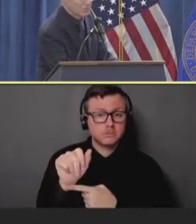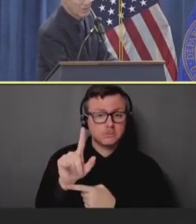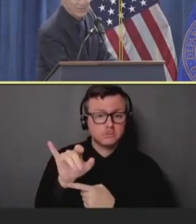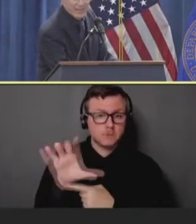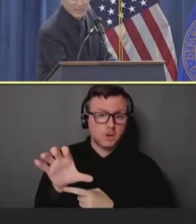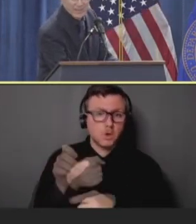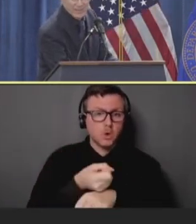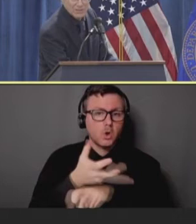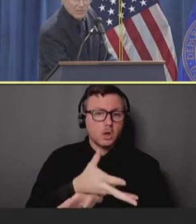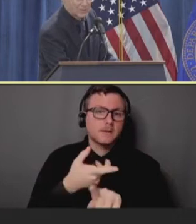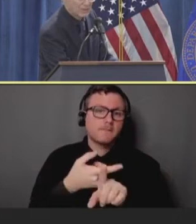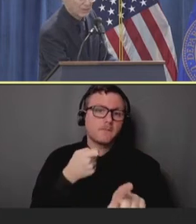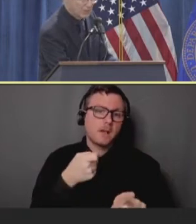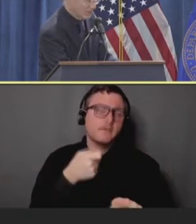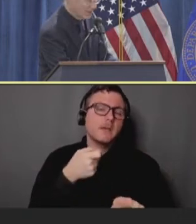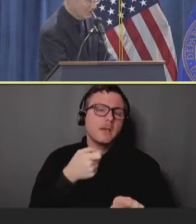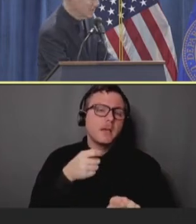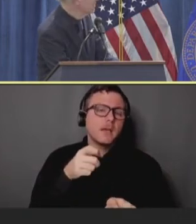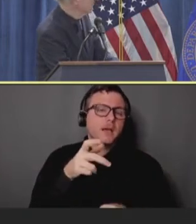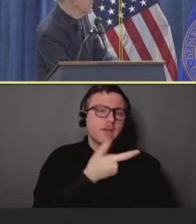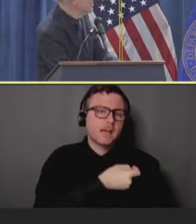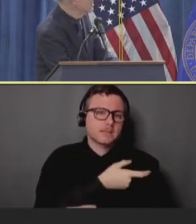by vaccines associated or derived viruses.